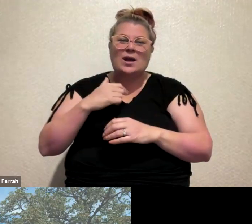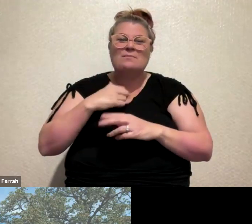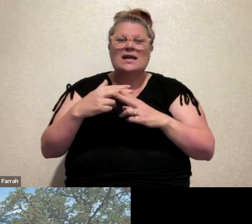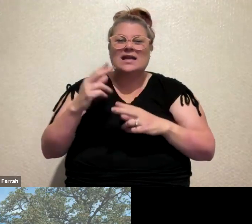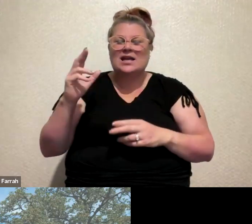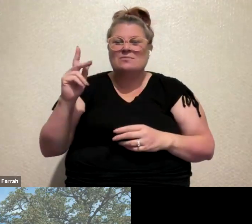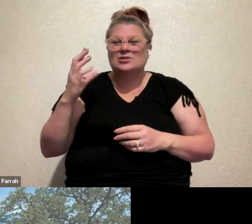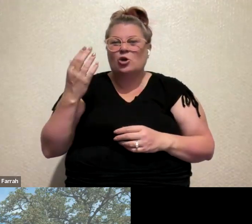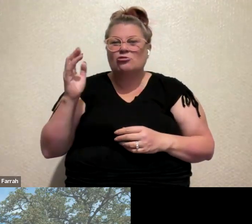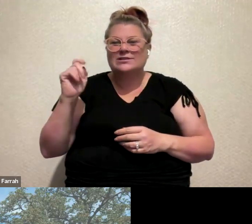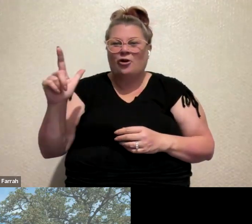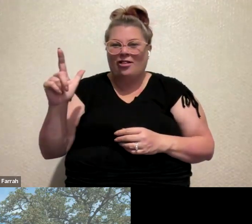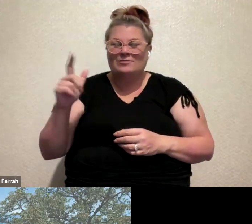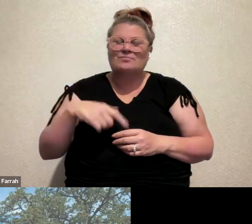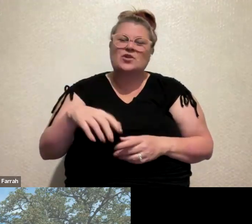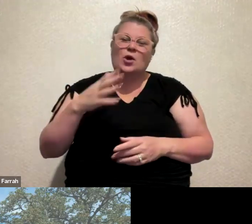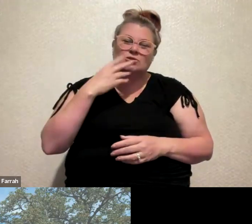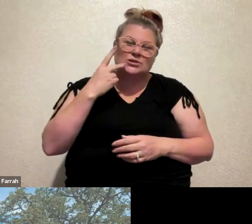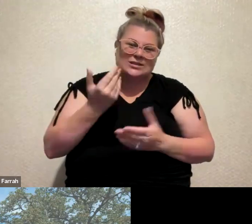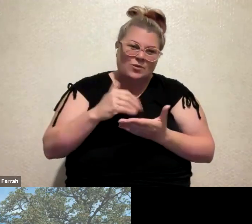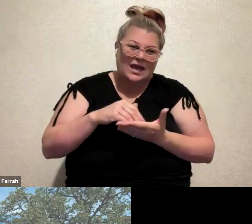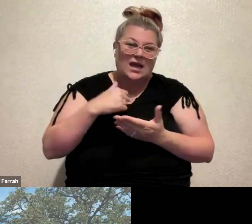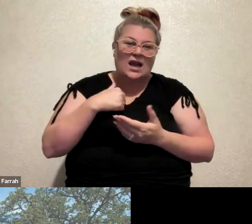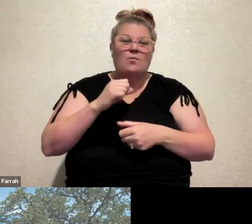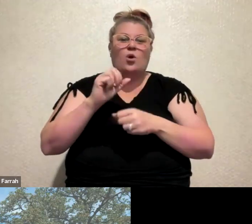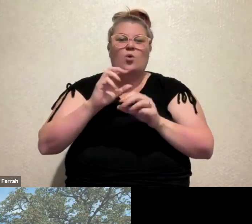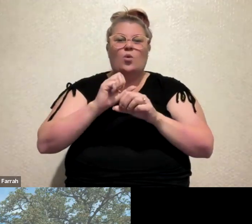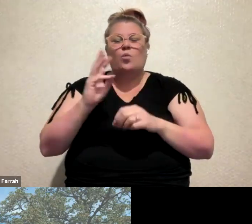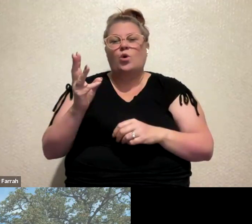good to see you again, Scott, and I am at the Workforce Integration Network at Cal State